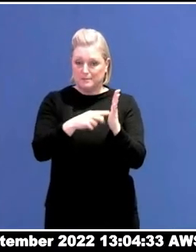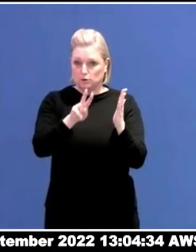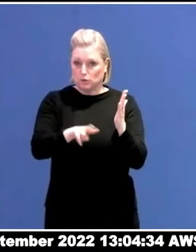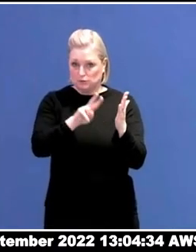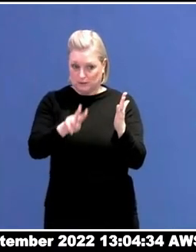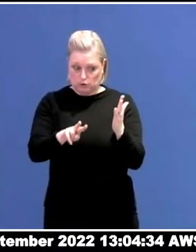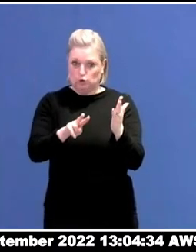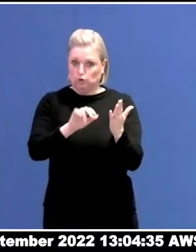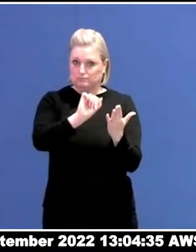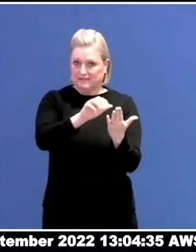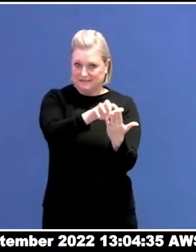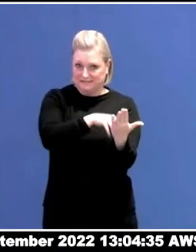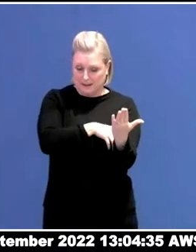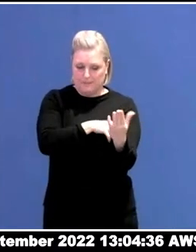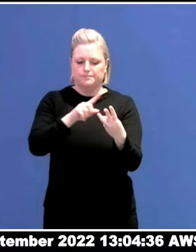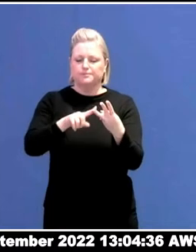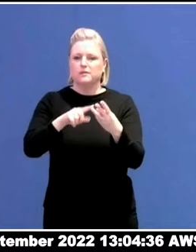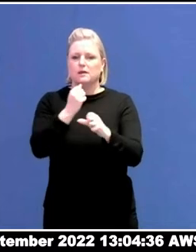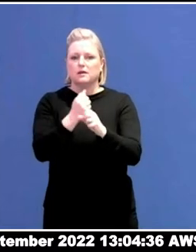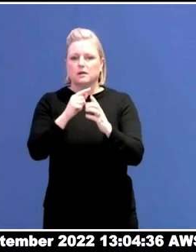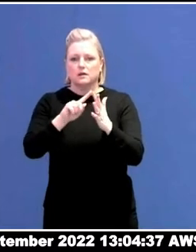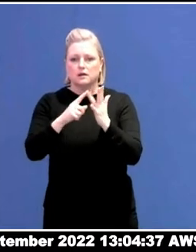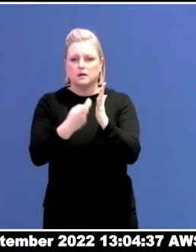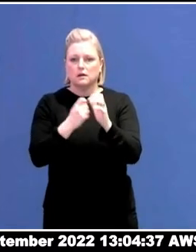Mr Newhouse is the Adjunct Professor of Law at both Macquarie University and the